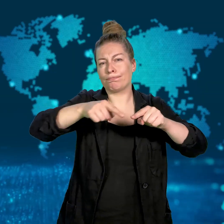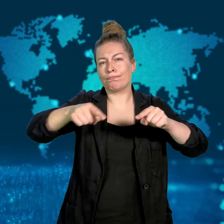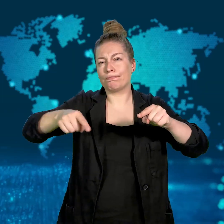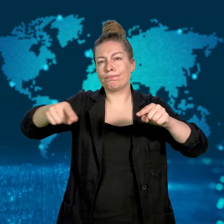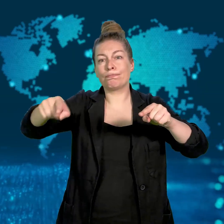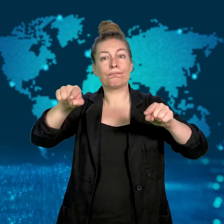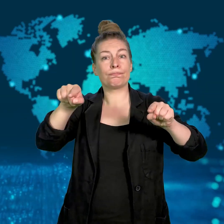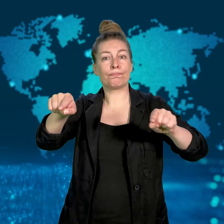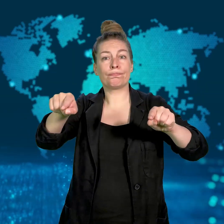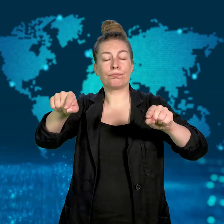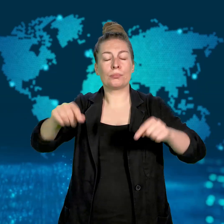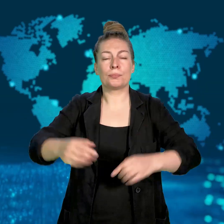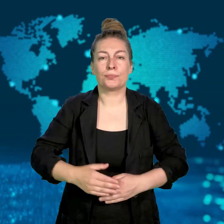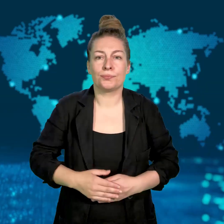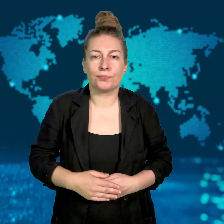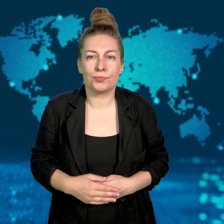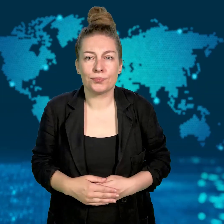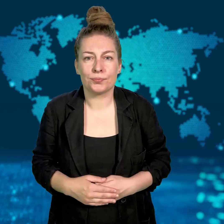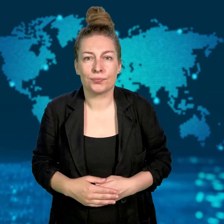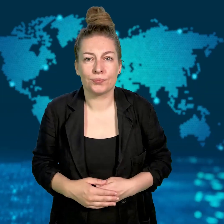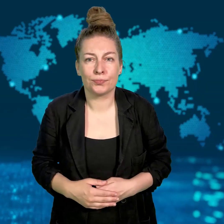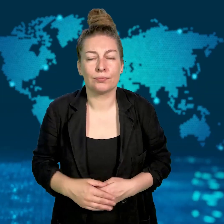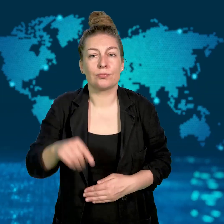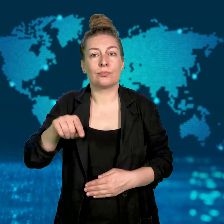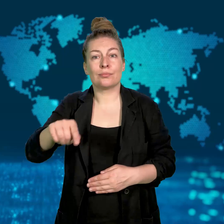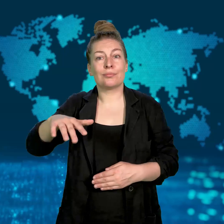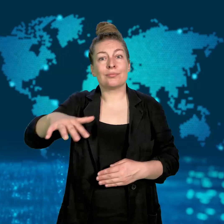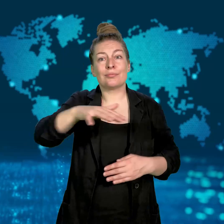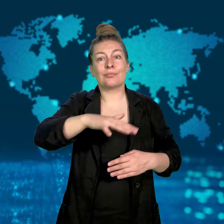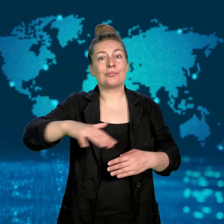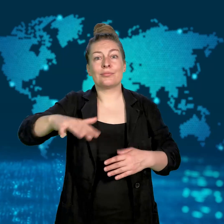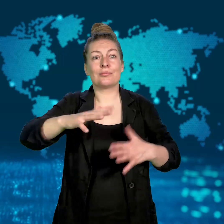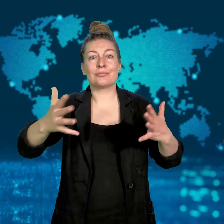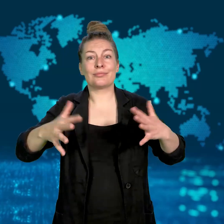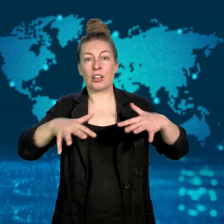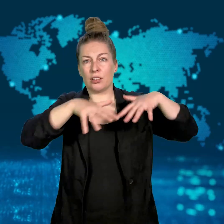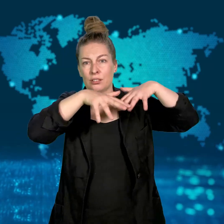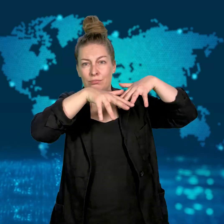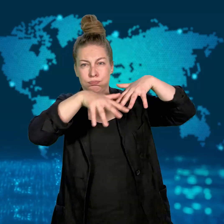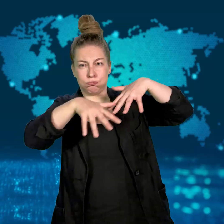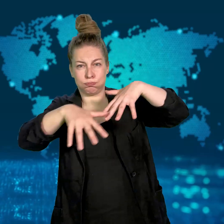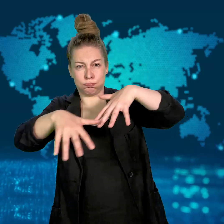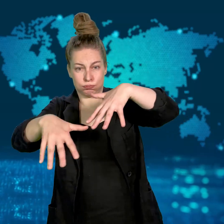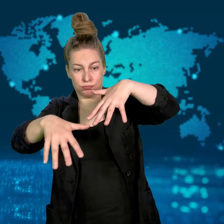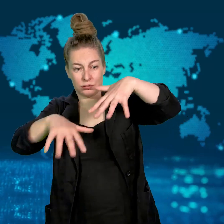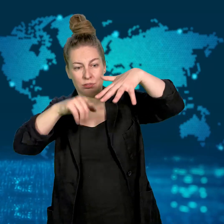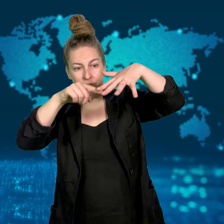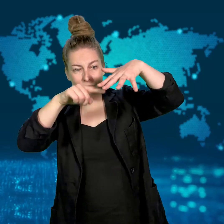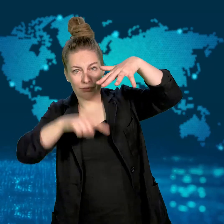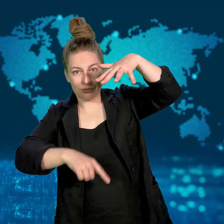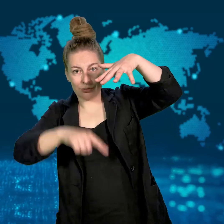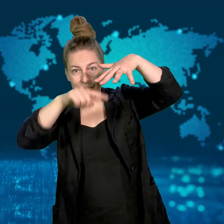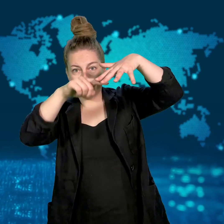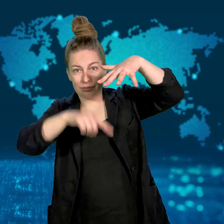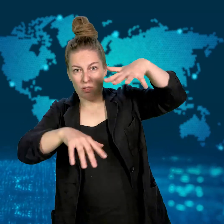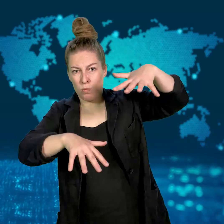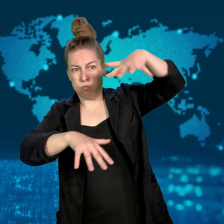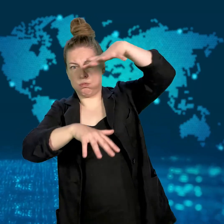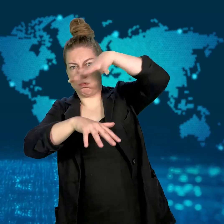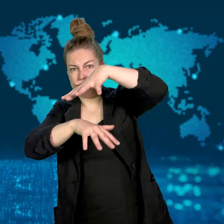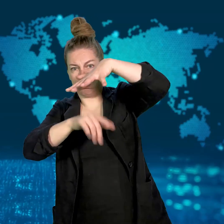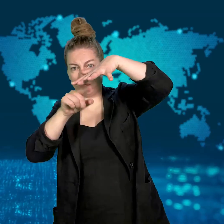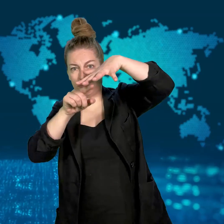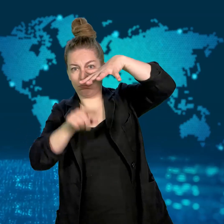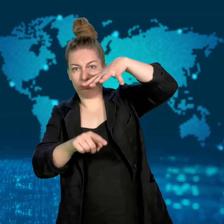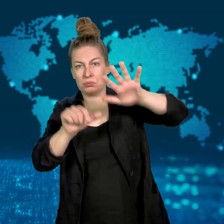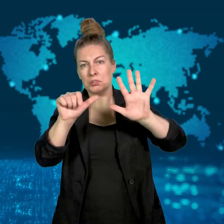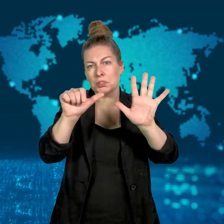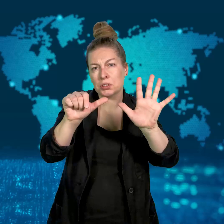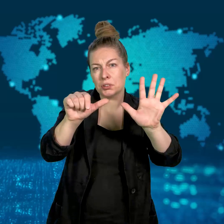the region's main highway.